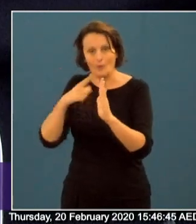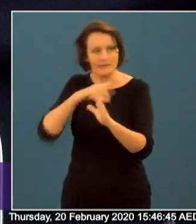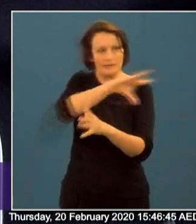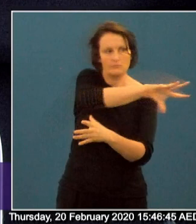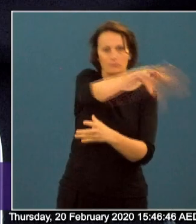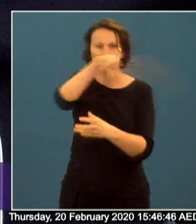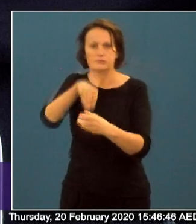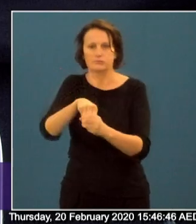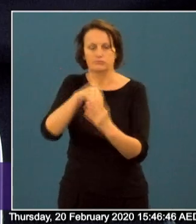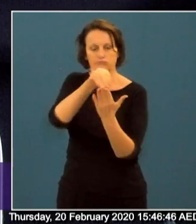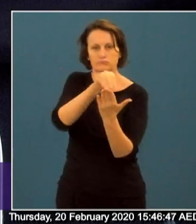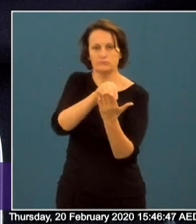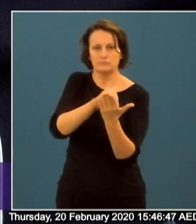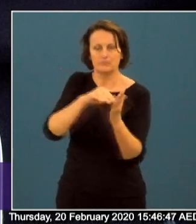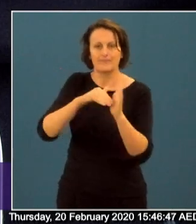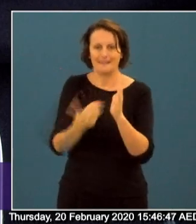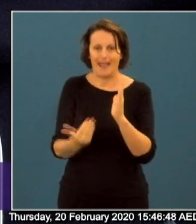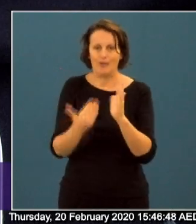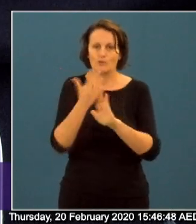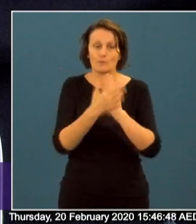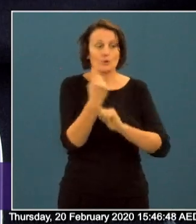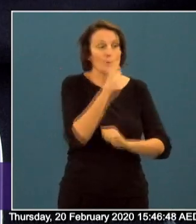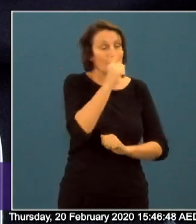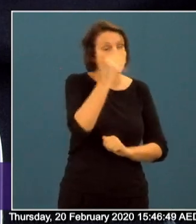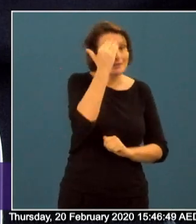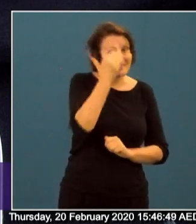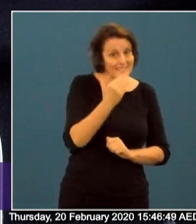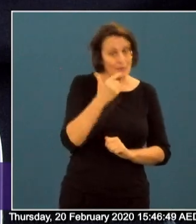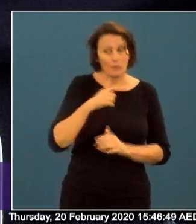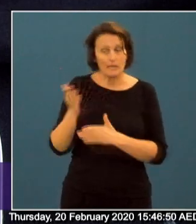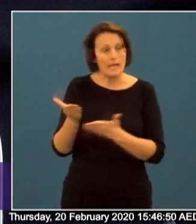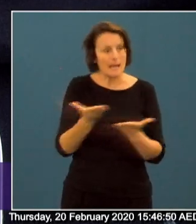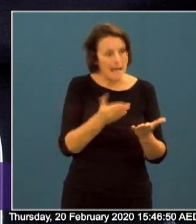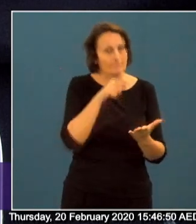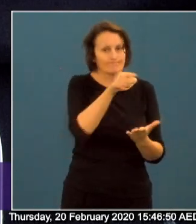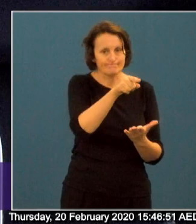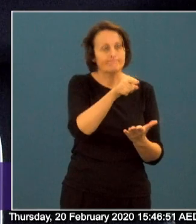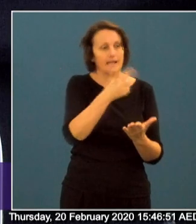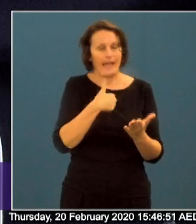We must ensure that people with intellectual disability are a recognised group with added vulnerabilities.